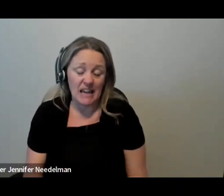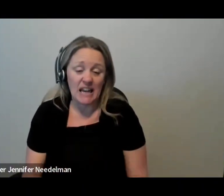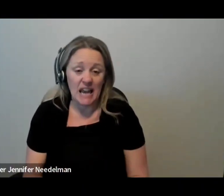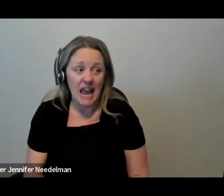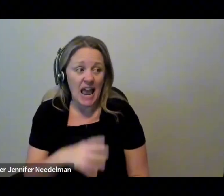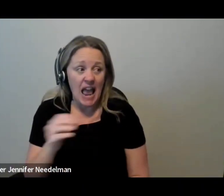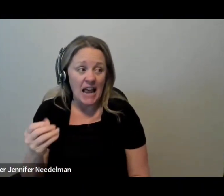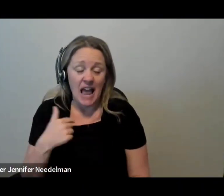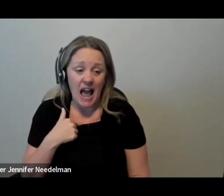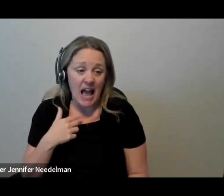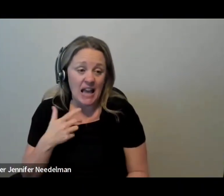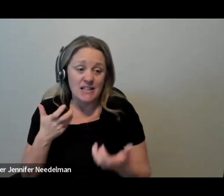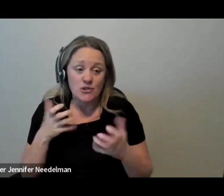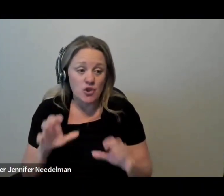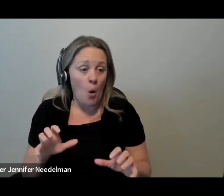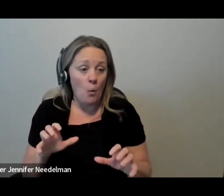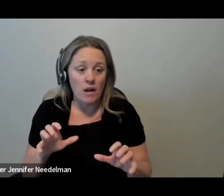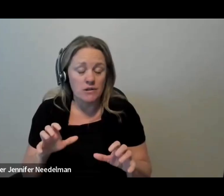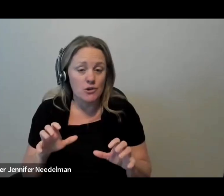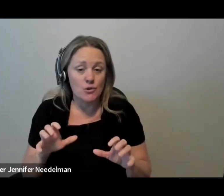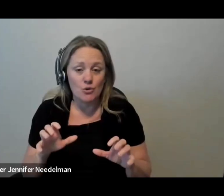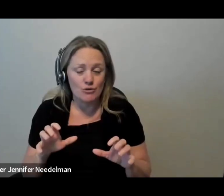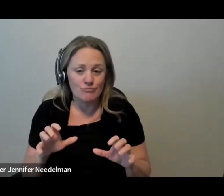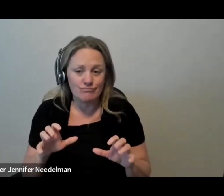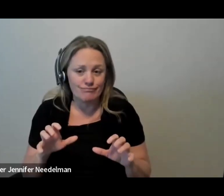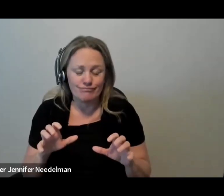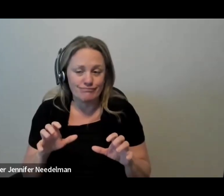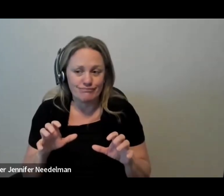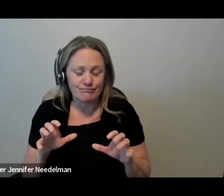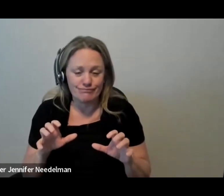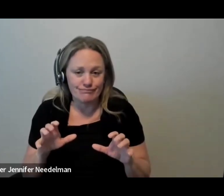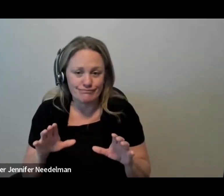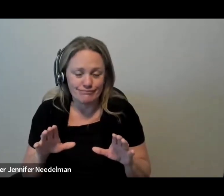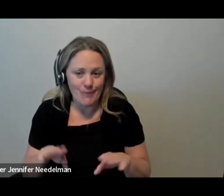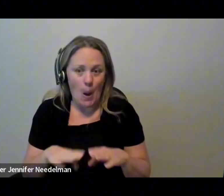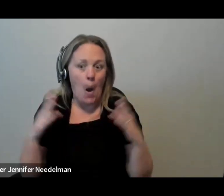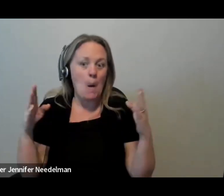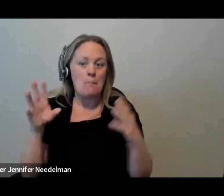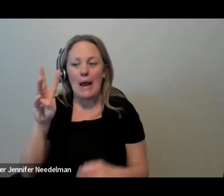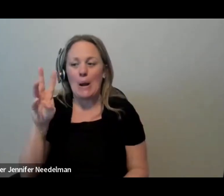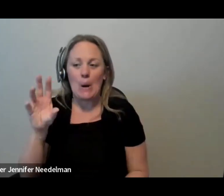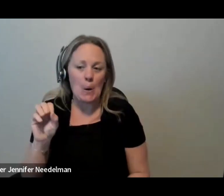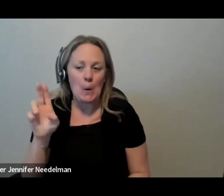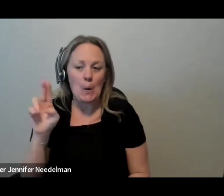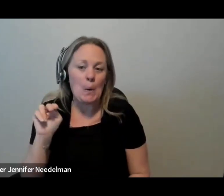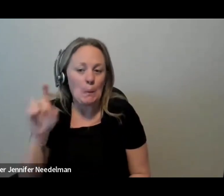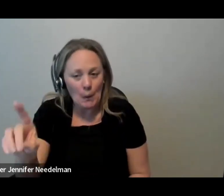And I don't wanna bring up, open any wounds, so I'll just stop there. Well, I think the, the real talk is Shyanne